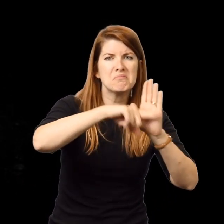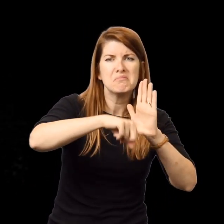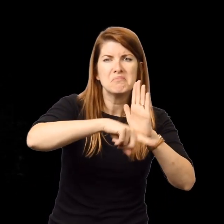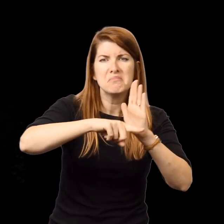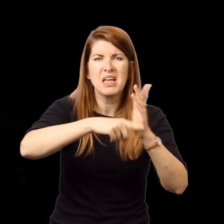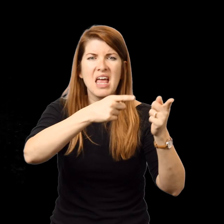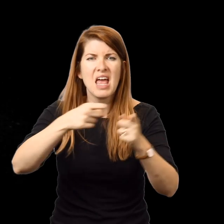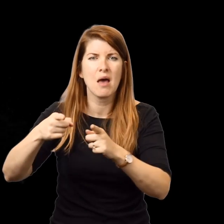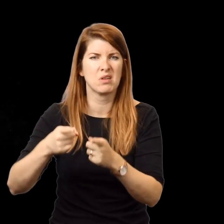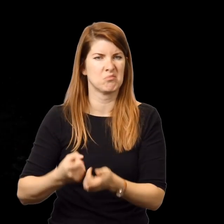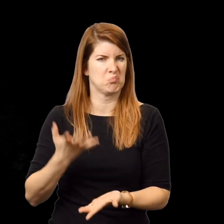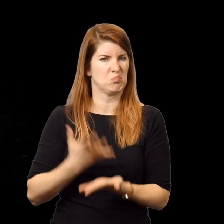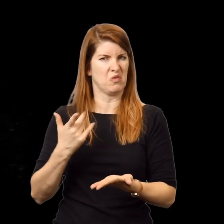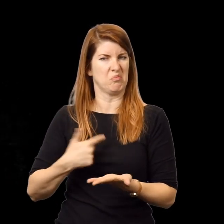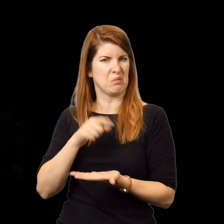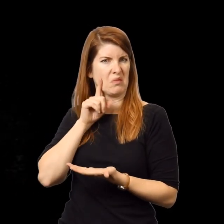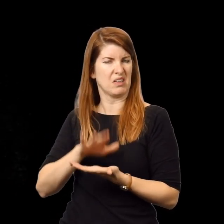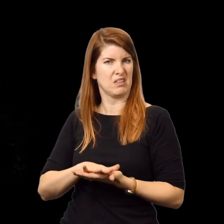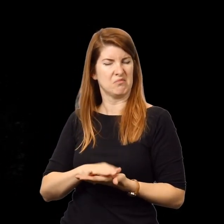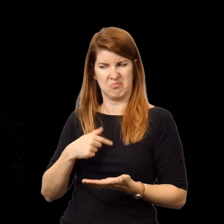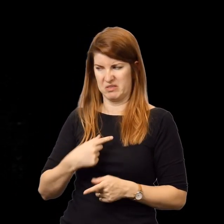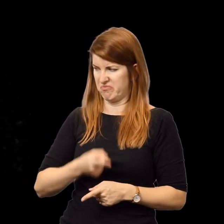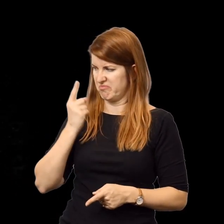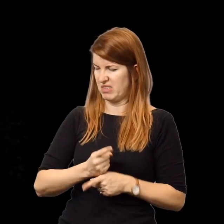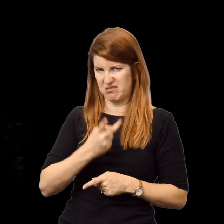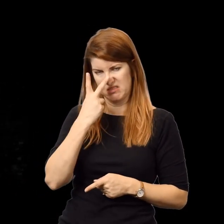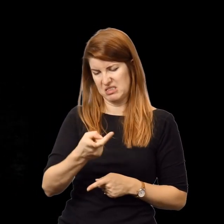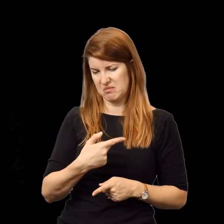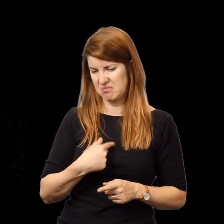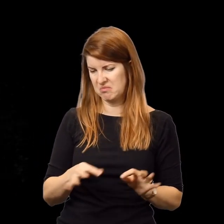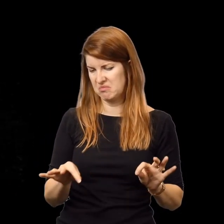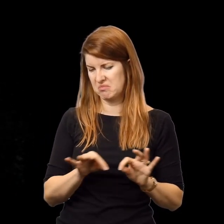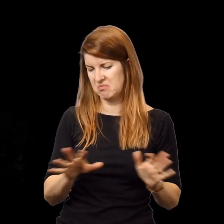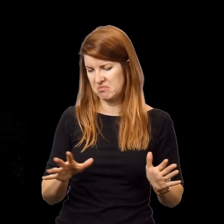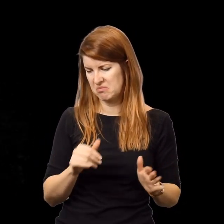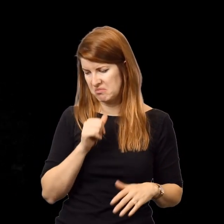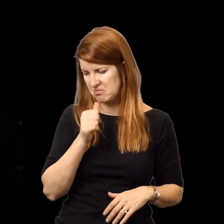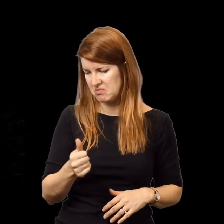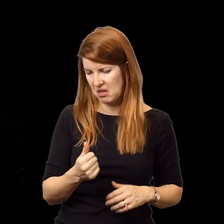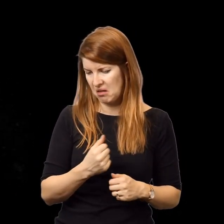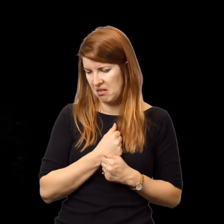bad things happen, and it verifies my belief. See, there you go, I'm not worthy.